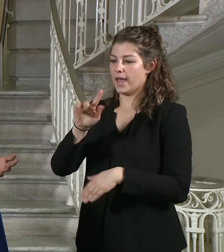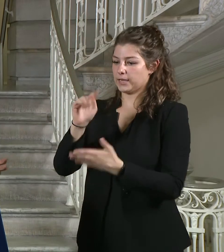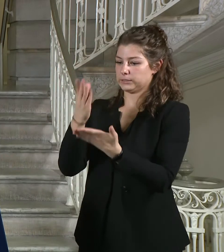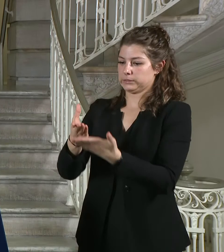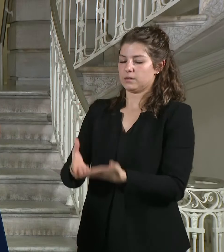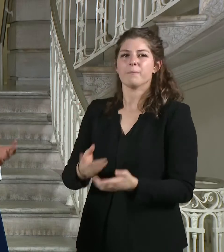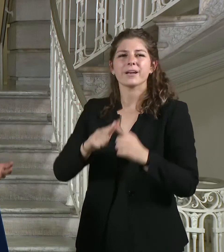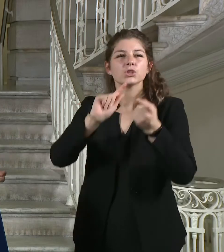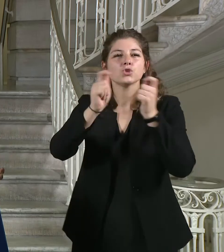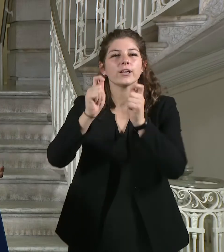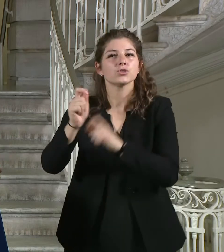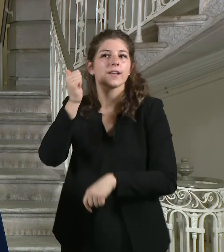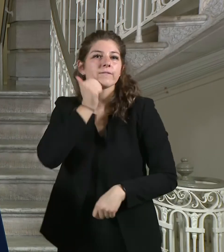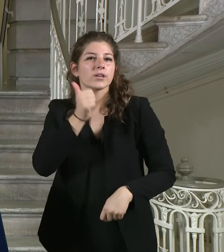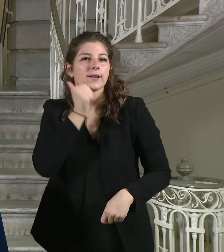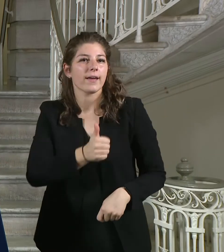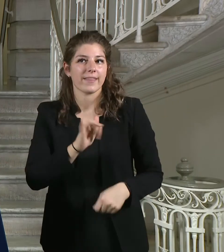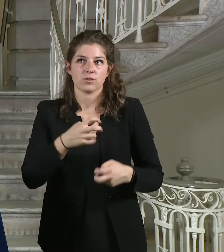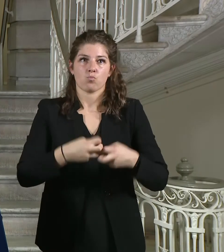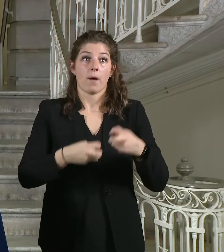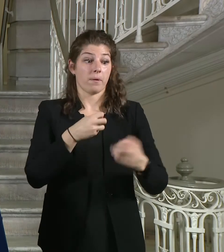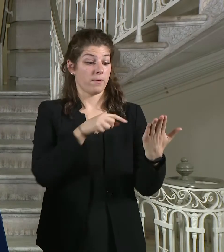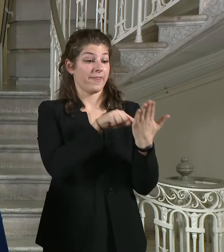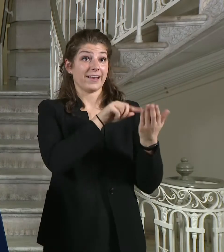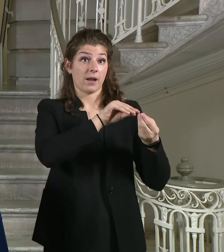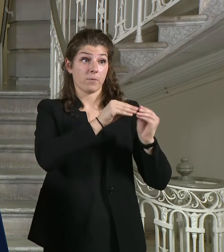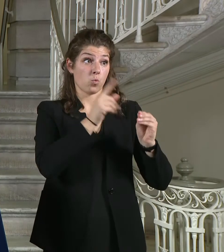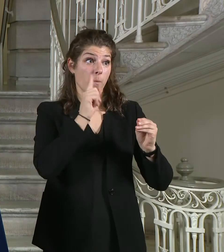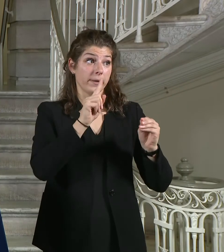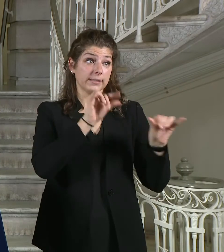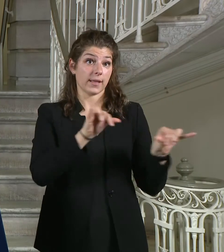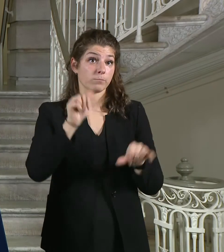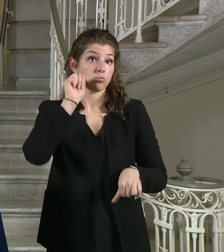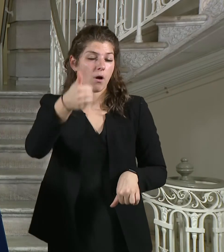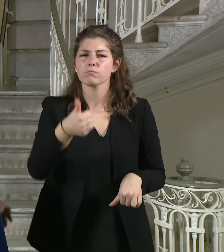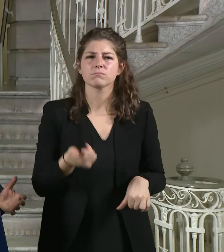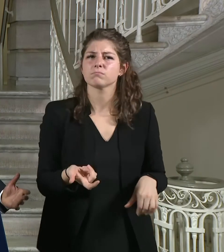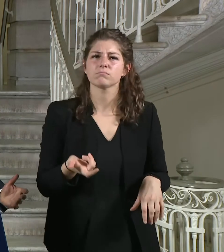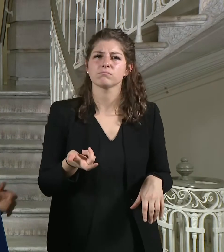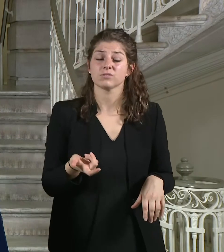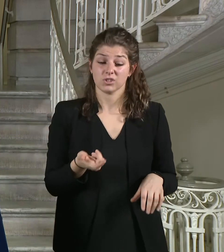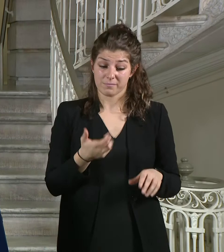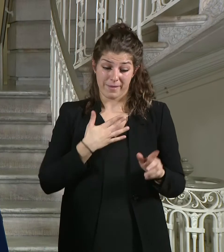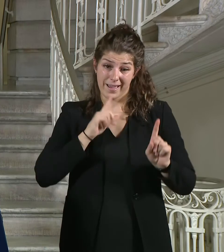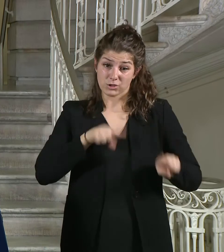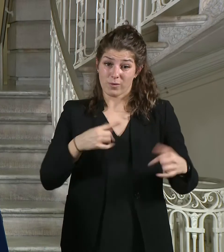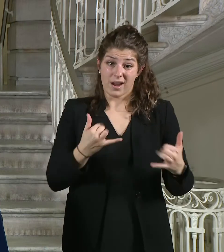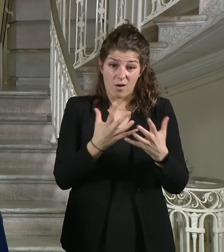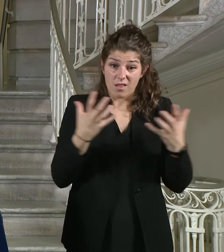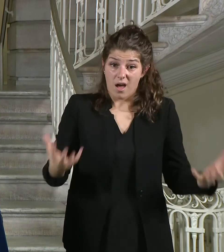DANGER OF GIVING ROUGH ESTIMATES AND IT'S REPORTED THESE ARTIFACTUA